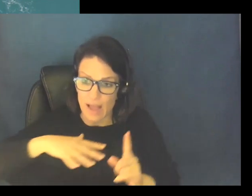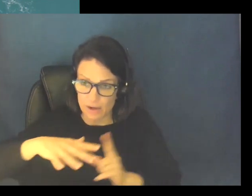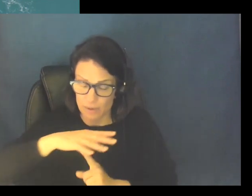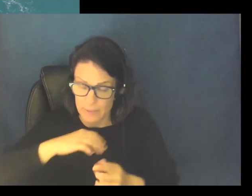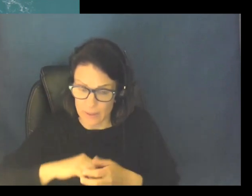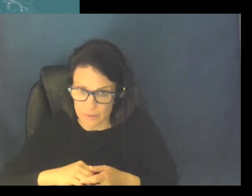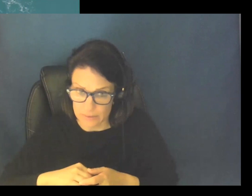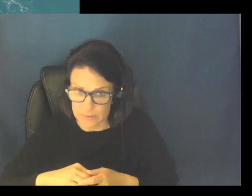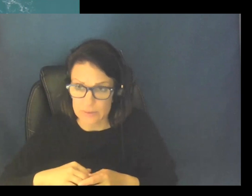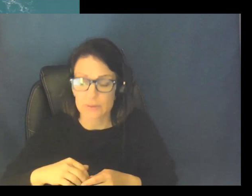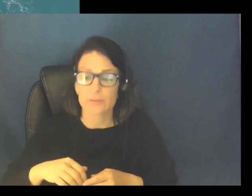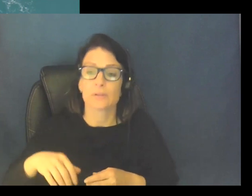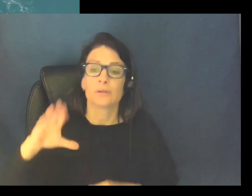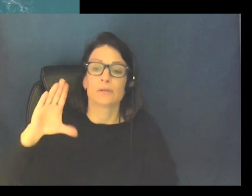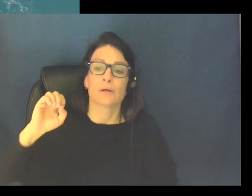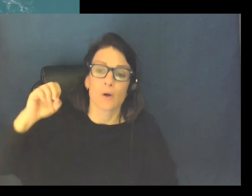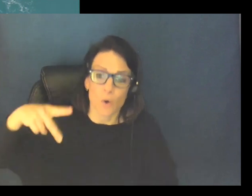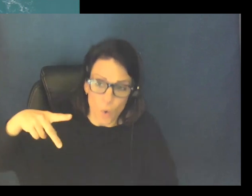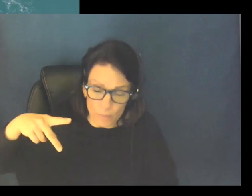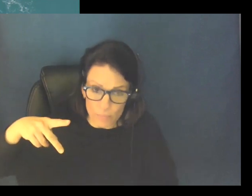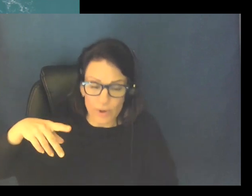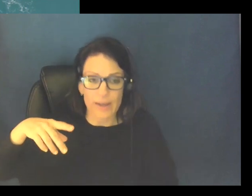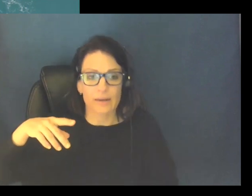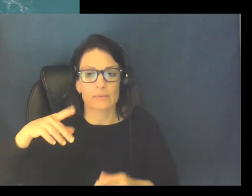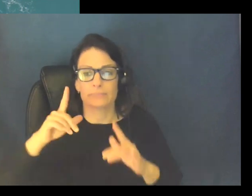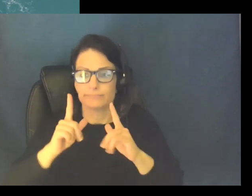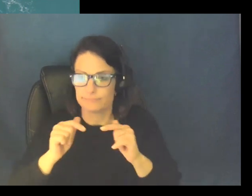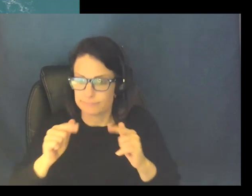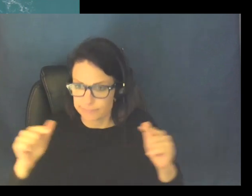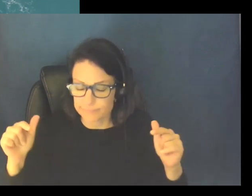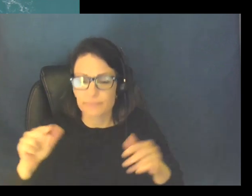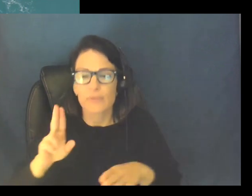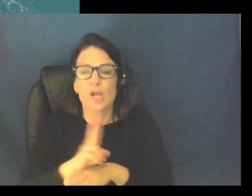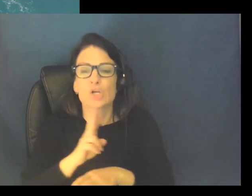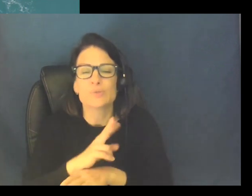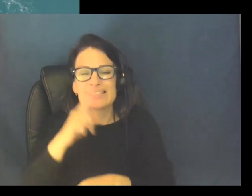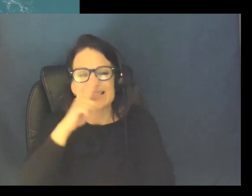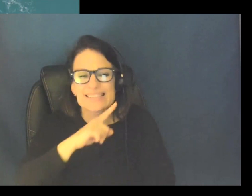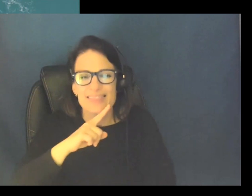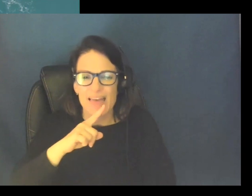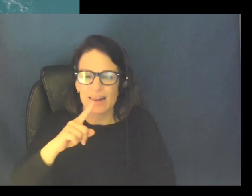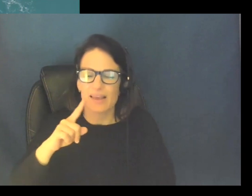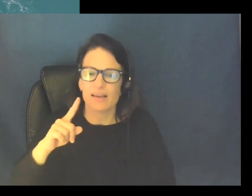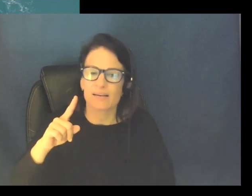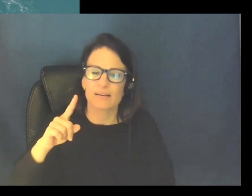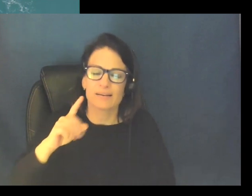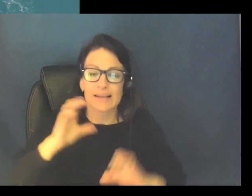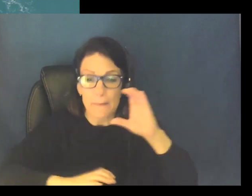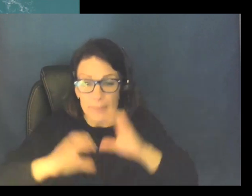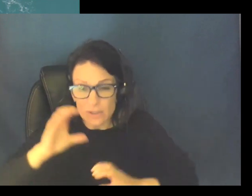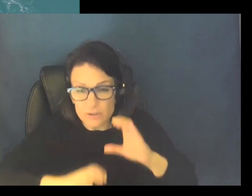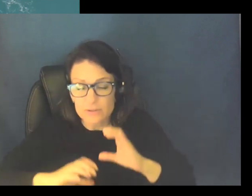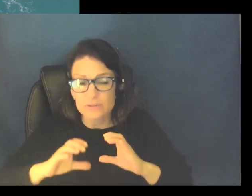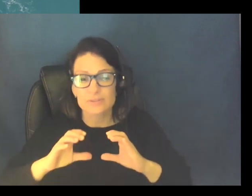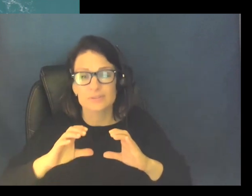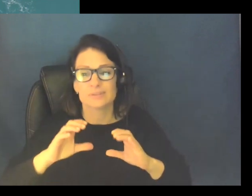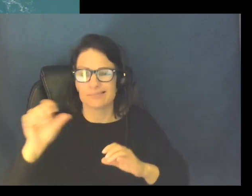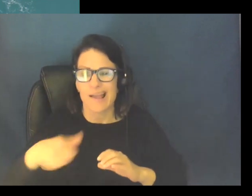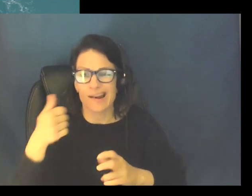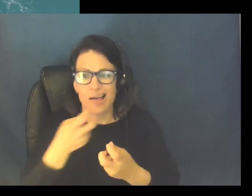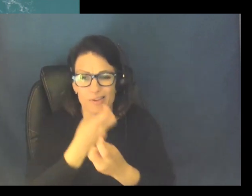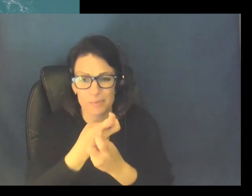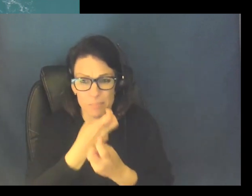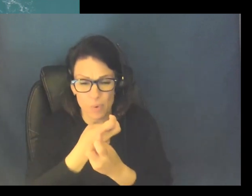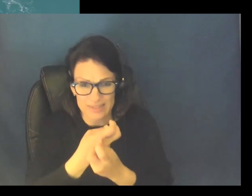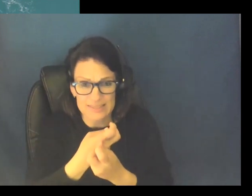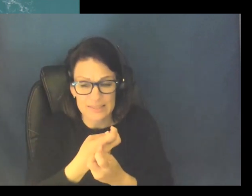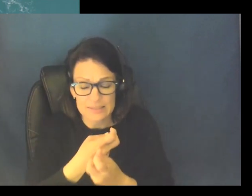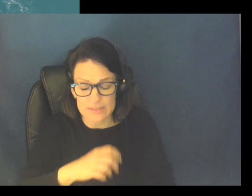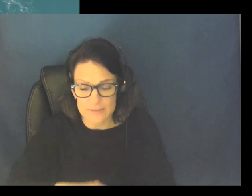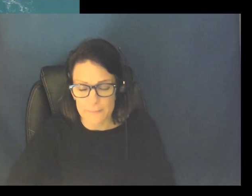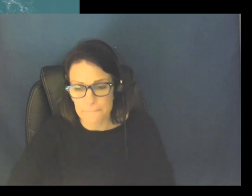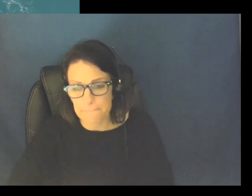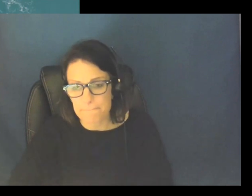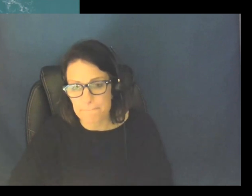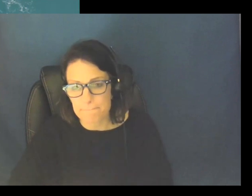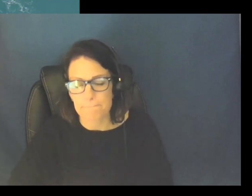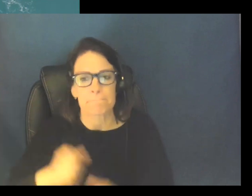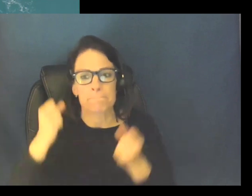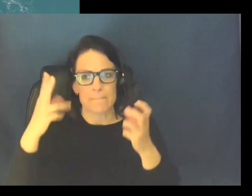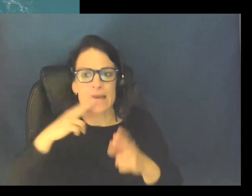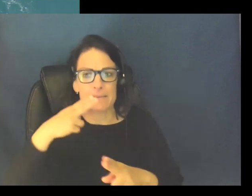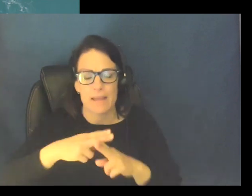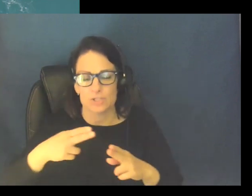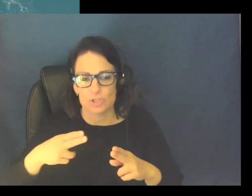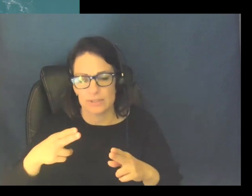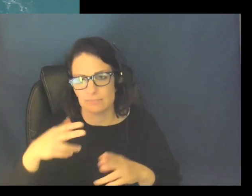If this is currently happening, which it looks like in some of the documents it might be, then please make this information readily available to the public because we have a very hard time finding it.